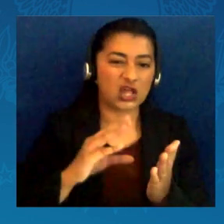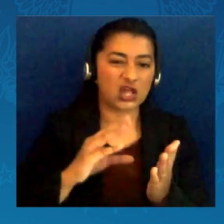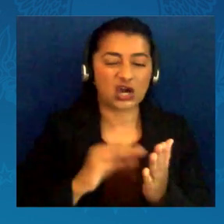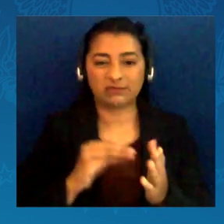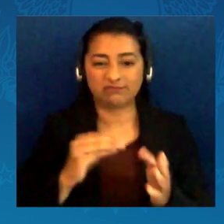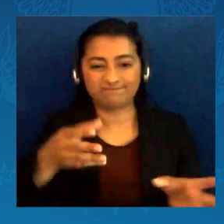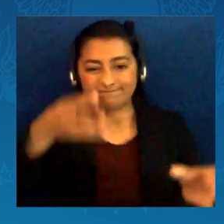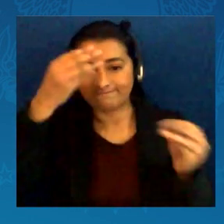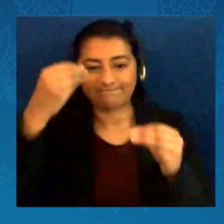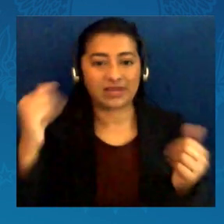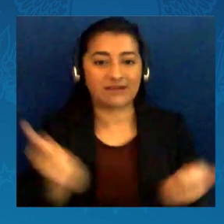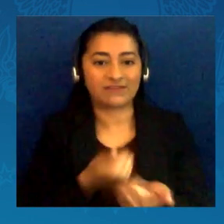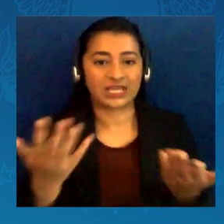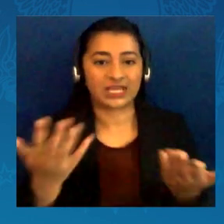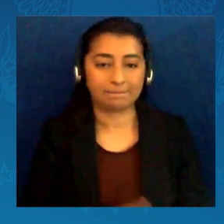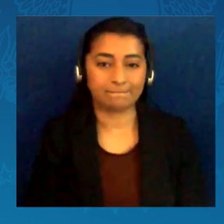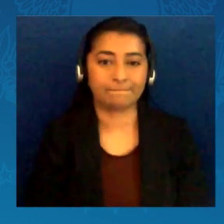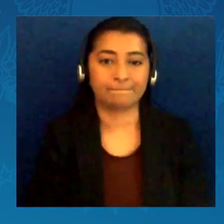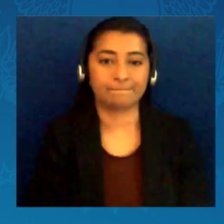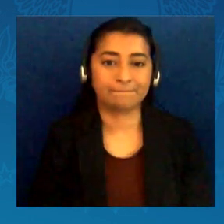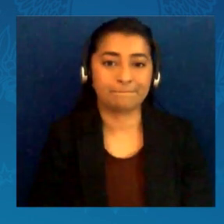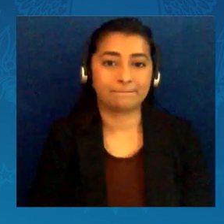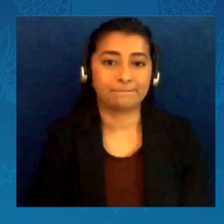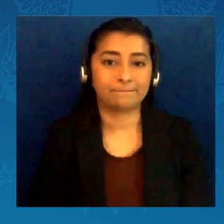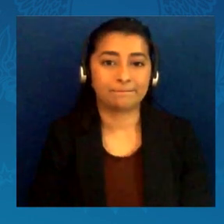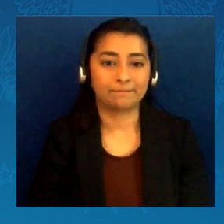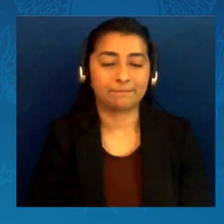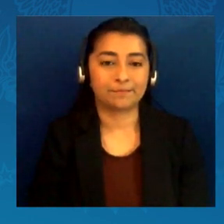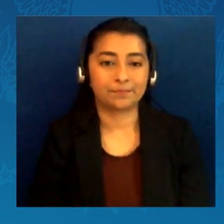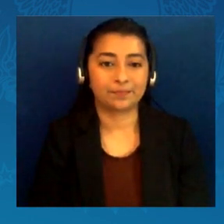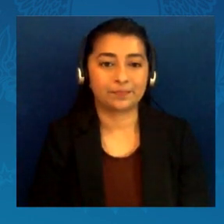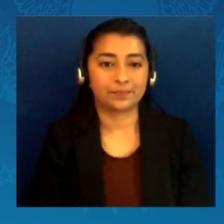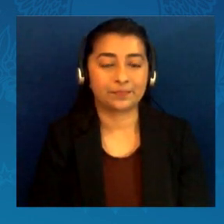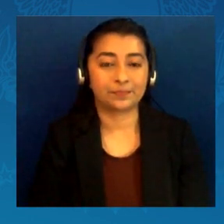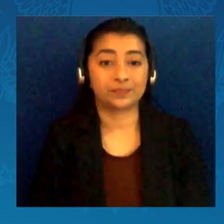Mr. Evans: So I am a part of the ,